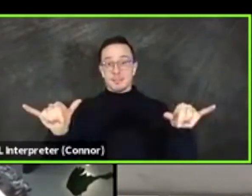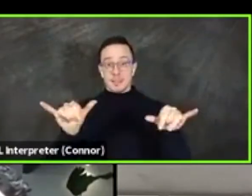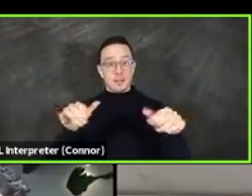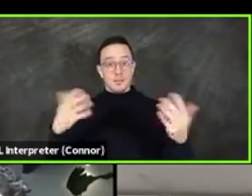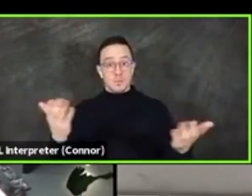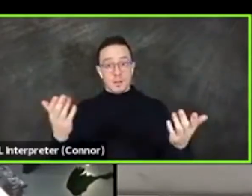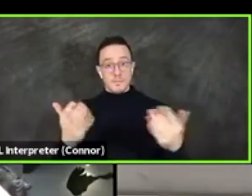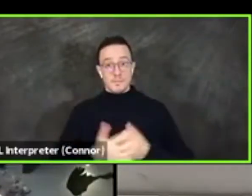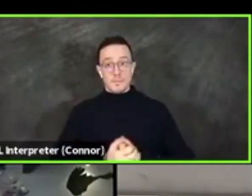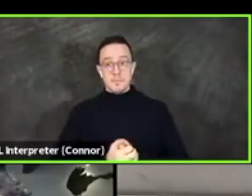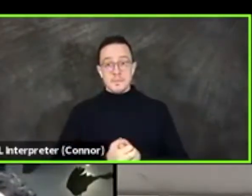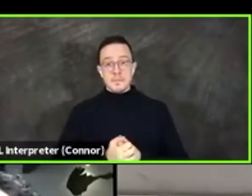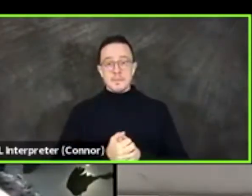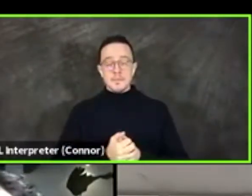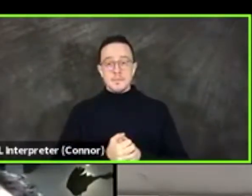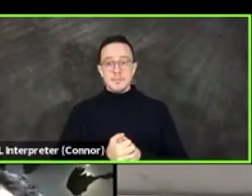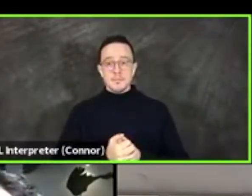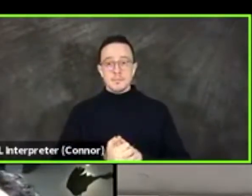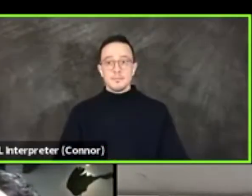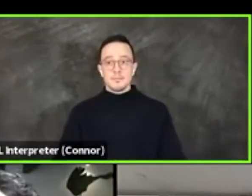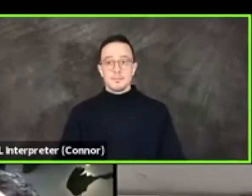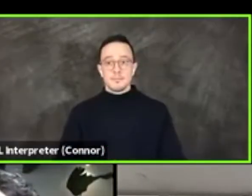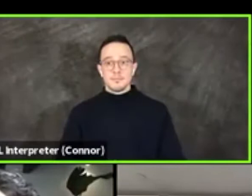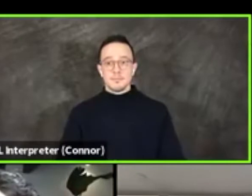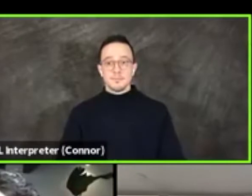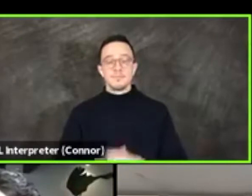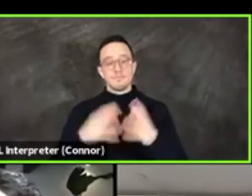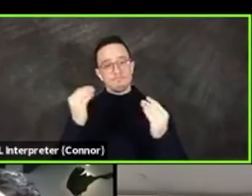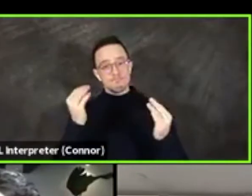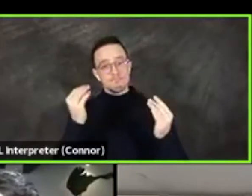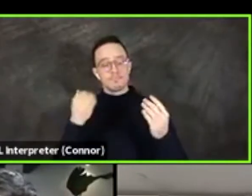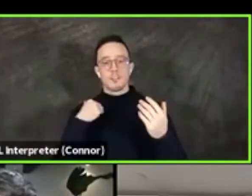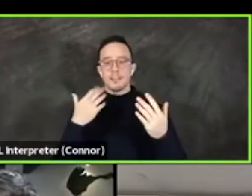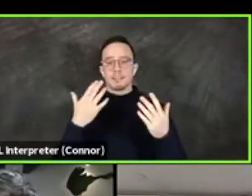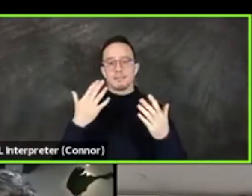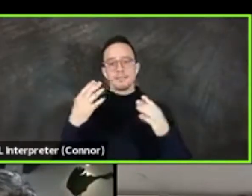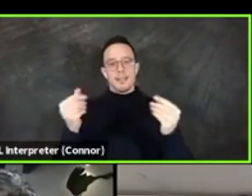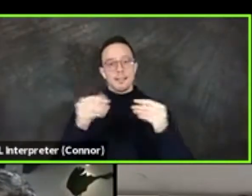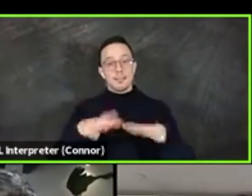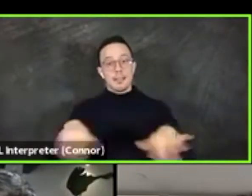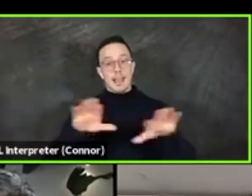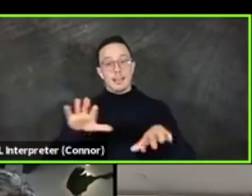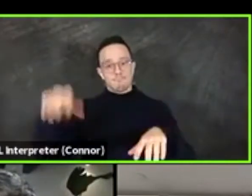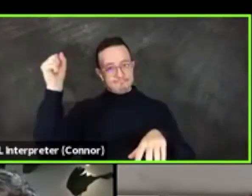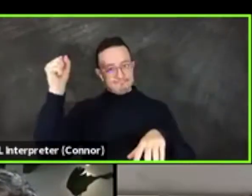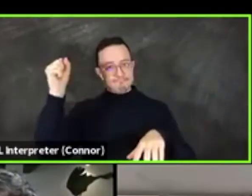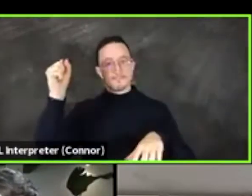THE DISPOSSESSION OF LAND AND THE HISTORICAL INEQUITY. SO WHAT